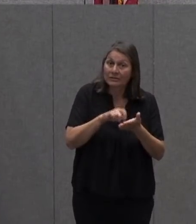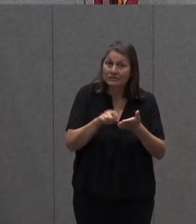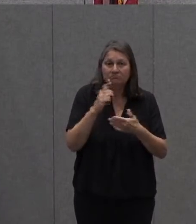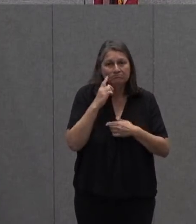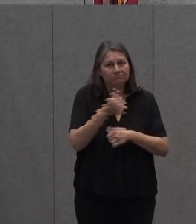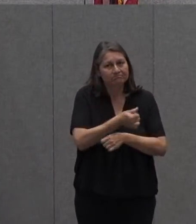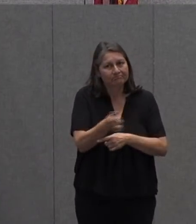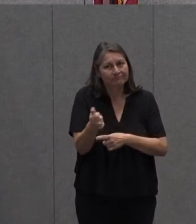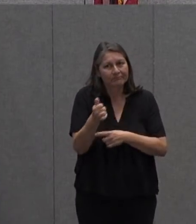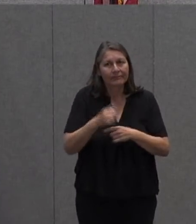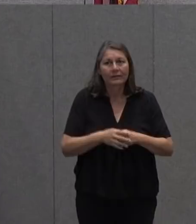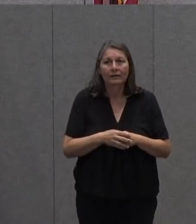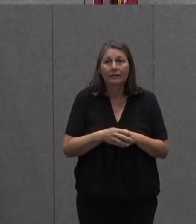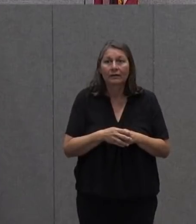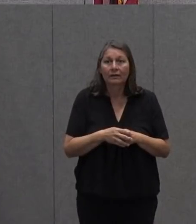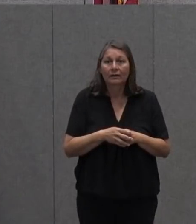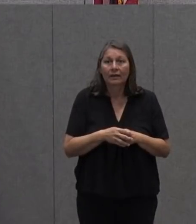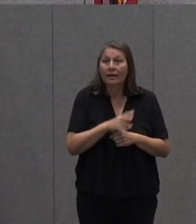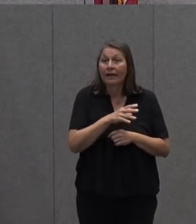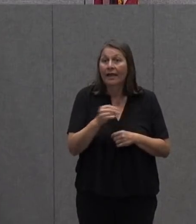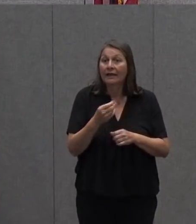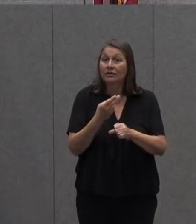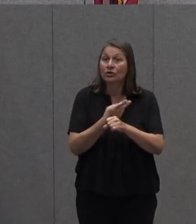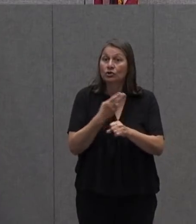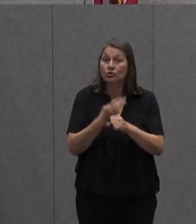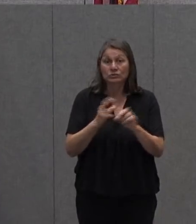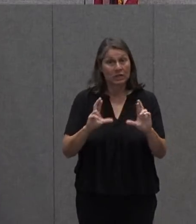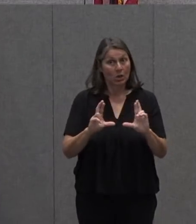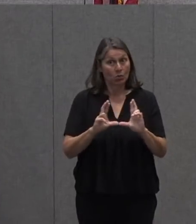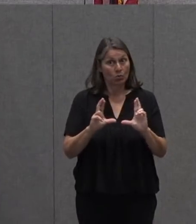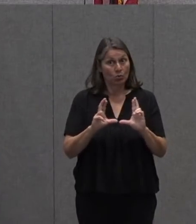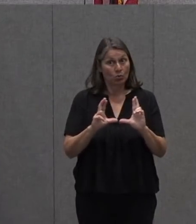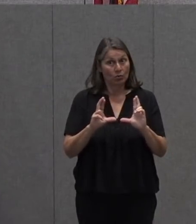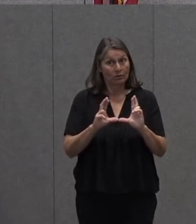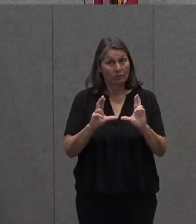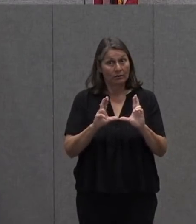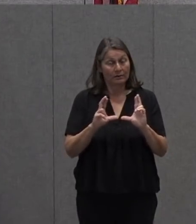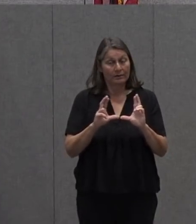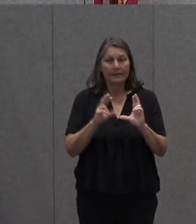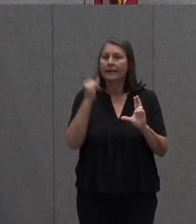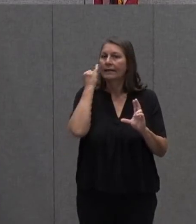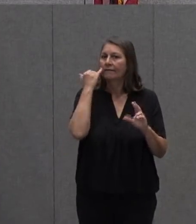I'm also gonna be using a ruler. If you have a ruler at home, you can use a ruler.